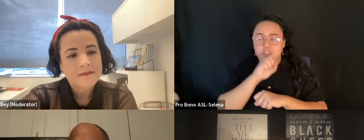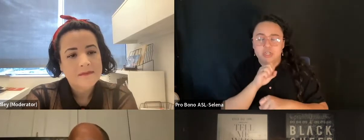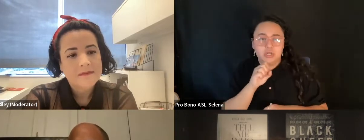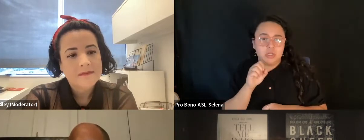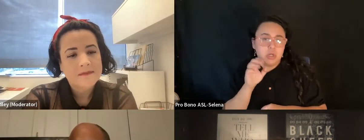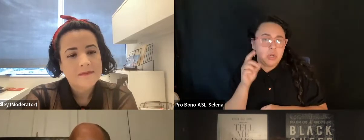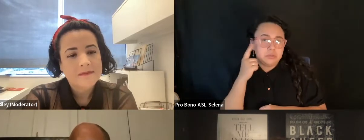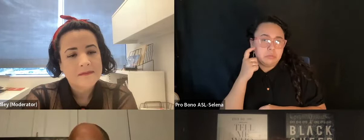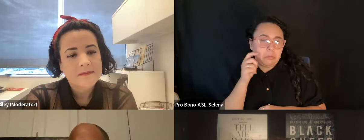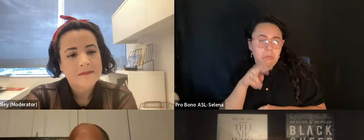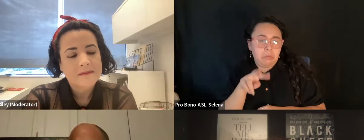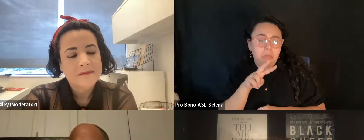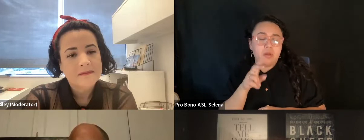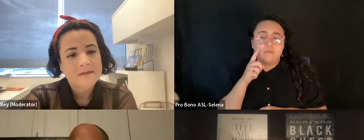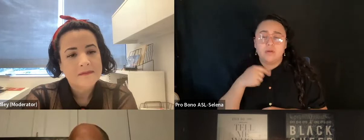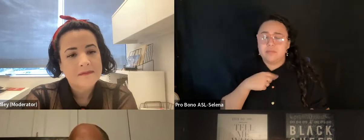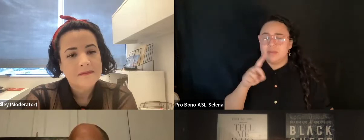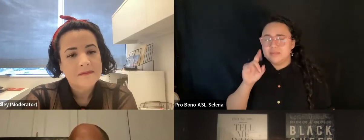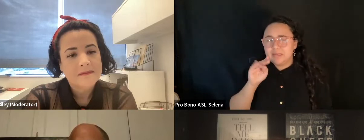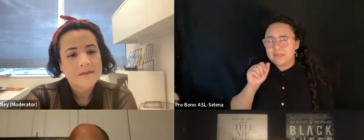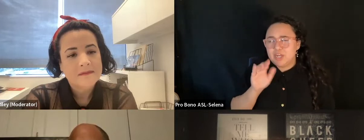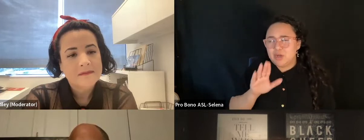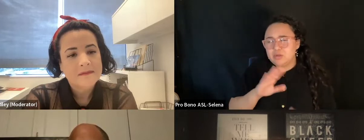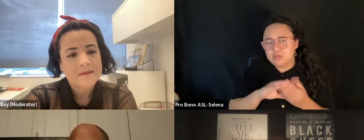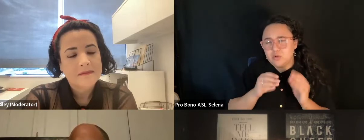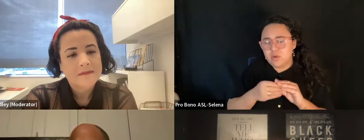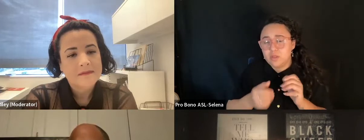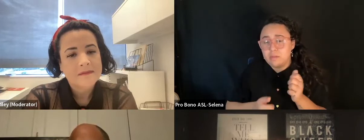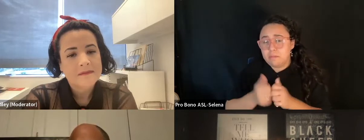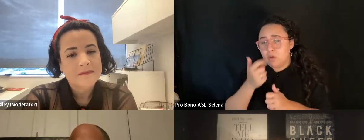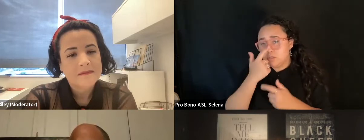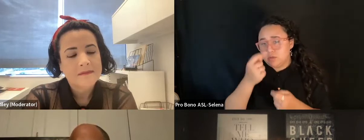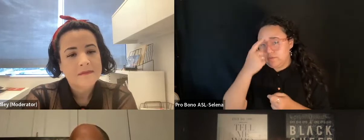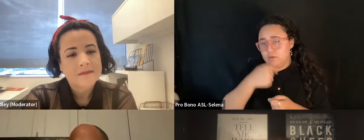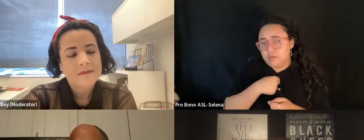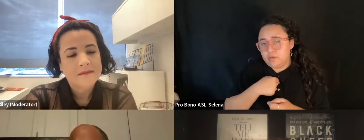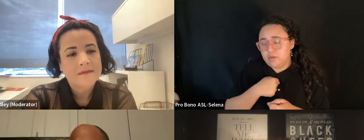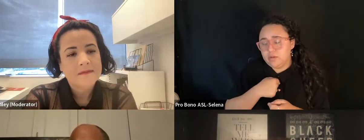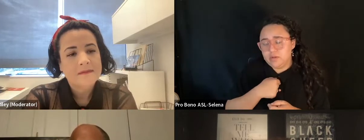interesting for me, and had been less explored was not what does this story say about Diana, but